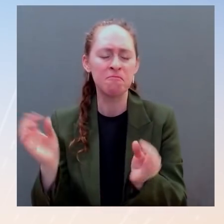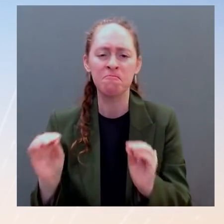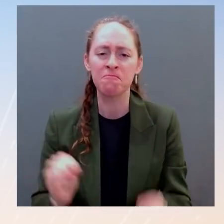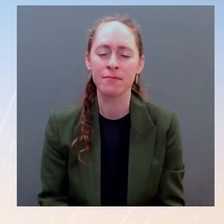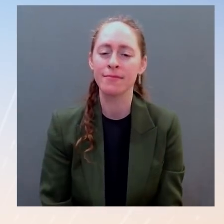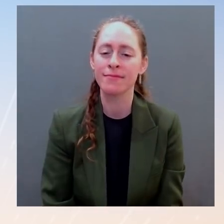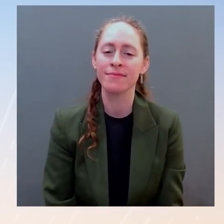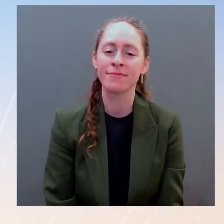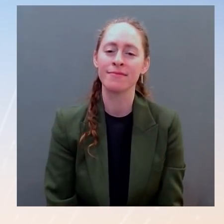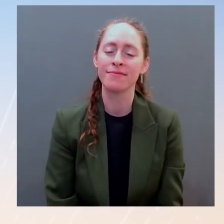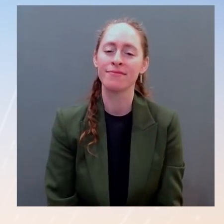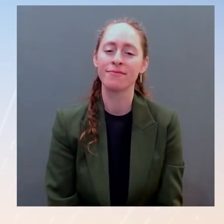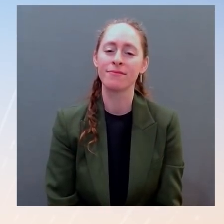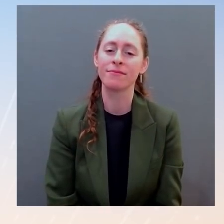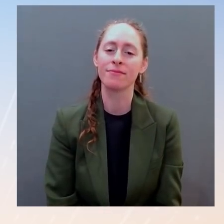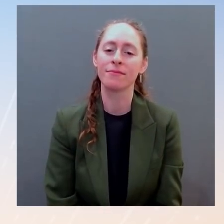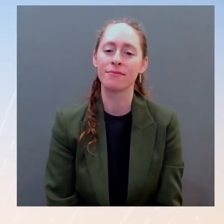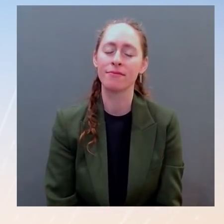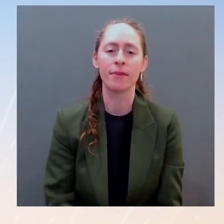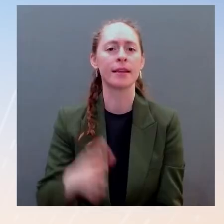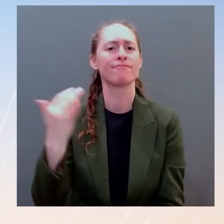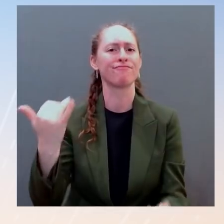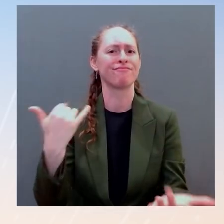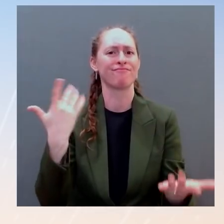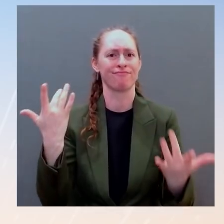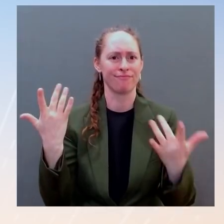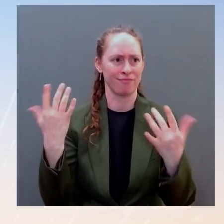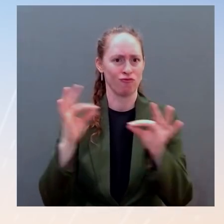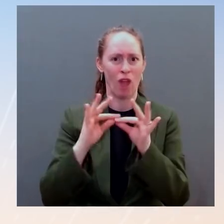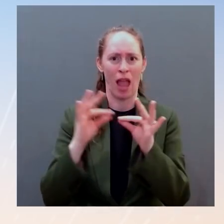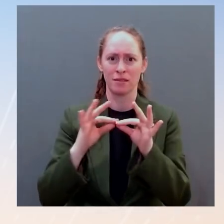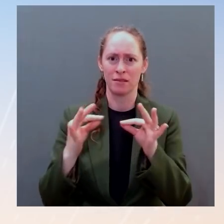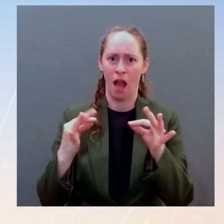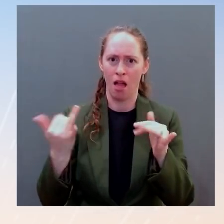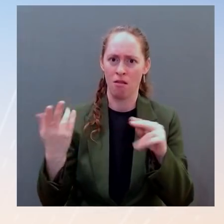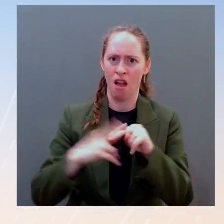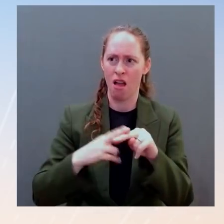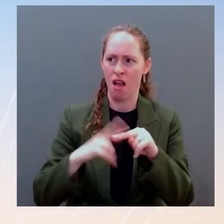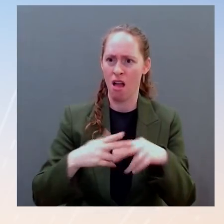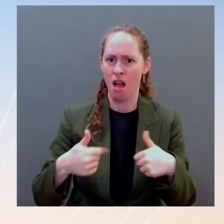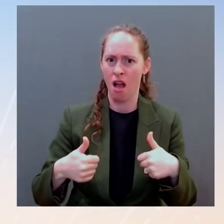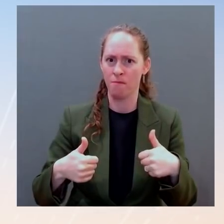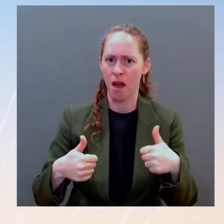such a big concern for so many people. The President obviously doesn't have the luxury of wandering outside the White House.